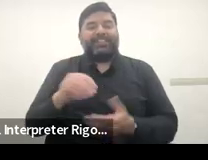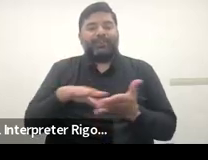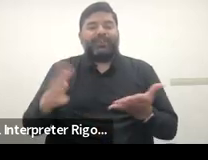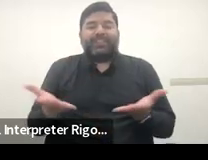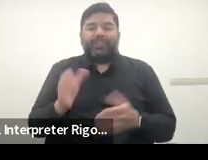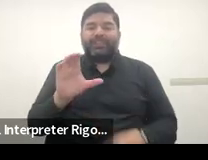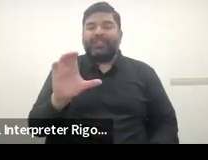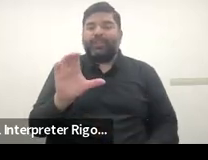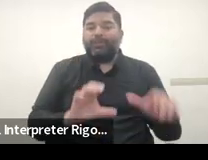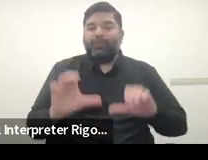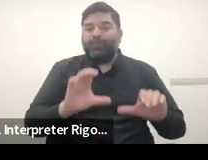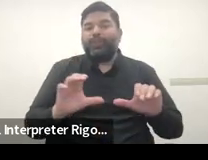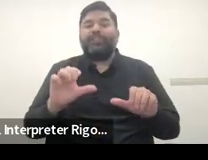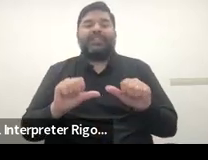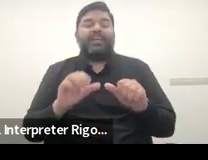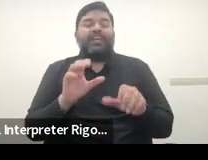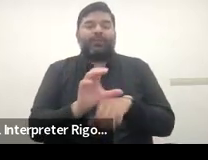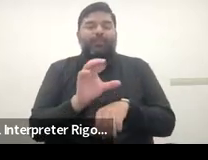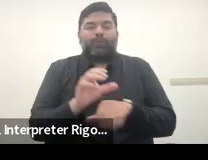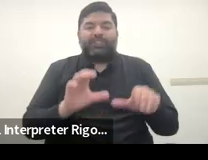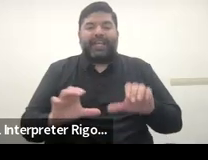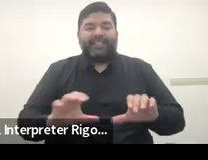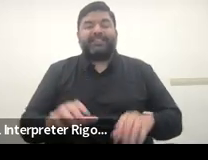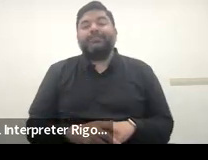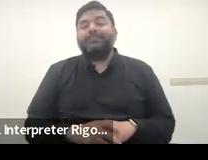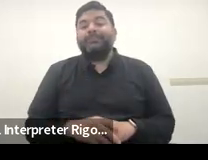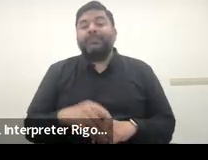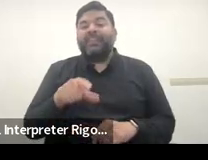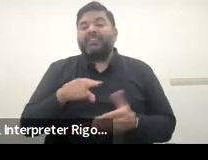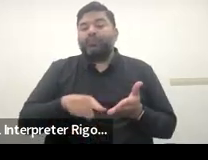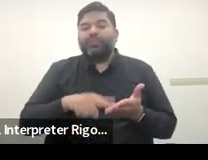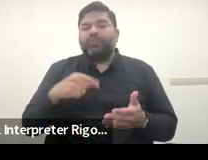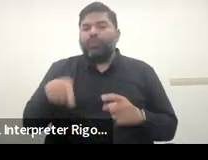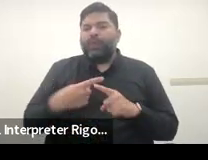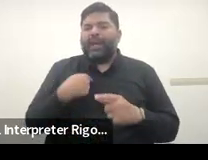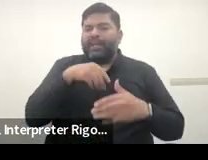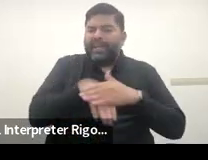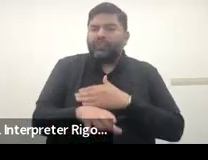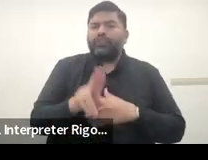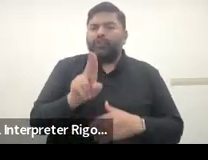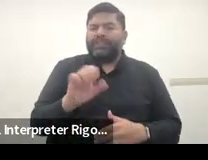and this is research that I basically entered USC wanting to do. And it has